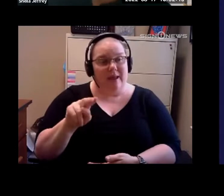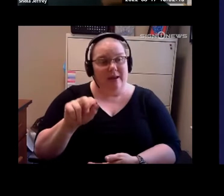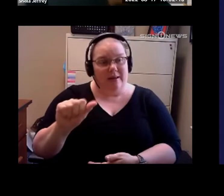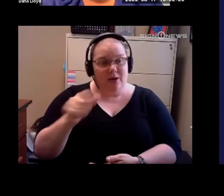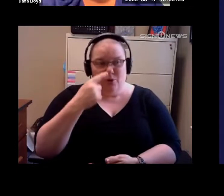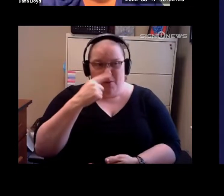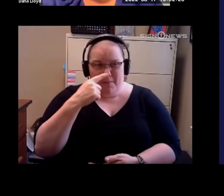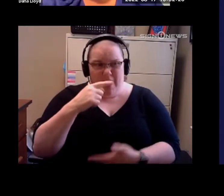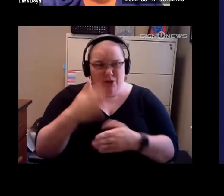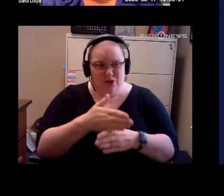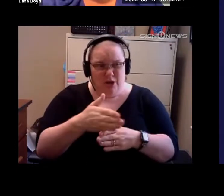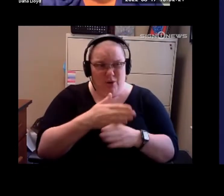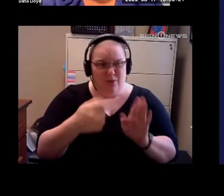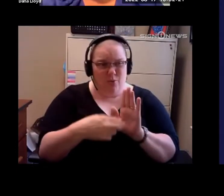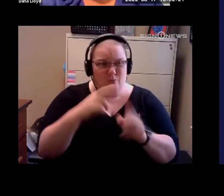thank you Sheila that's the best introduction ever